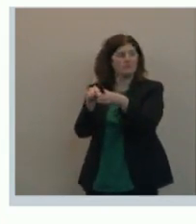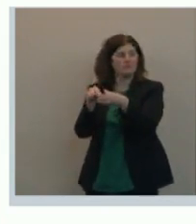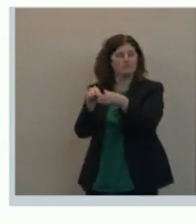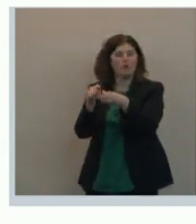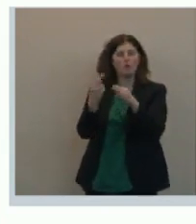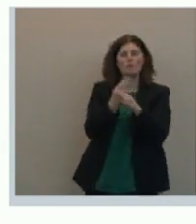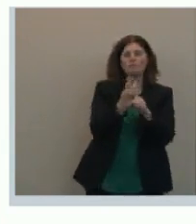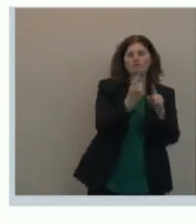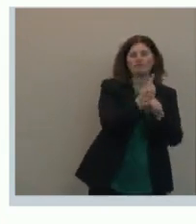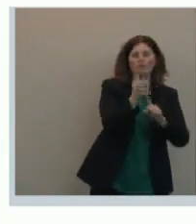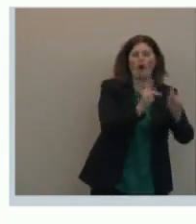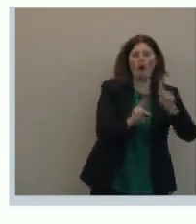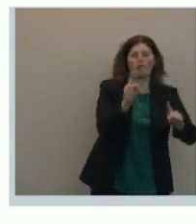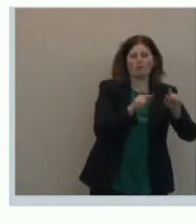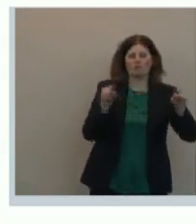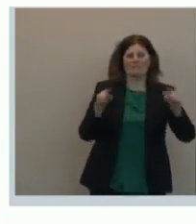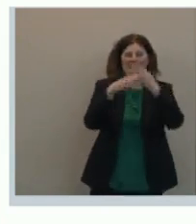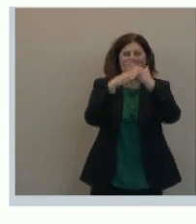LET ME EXPLAIN HOW THIS WORKS.